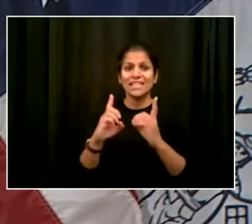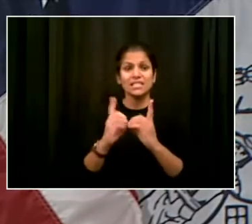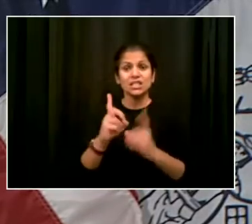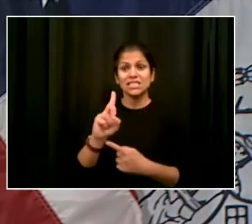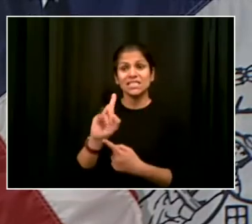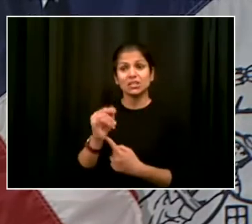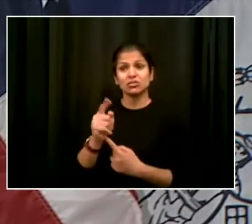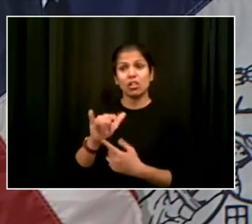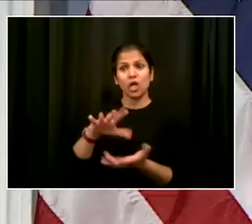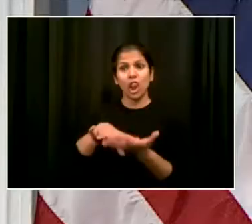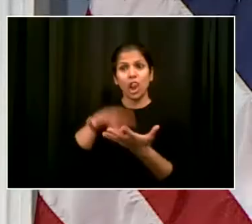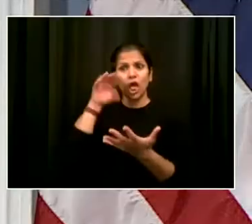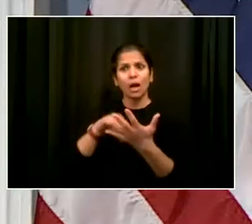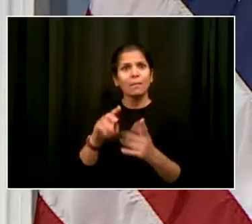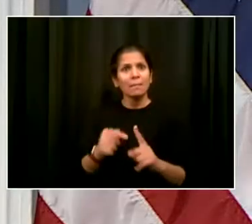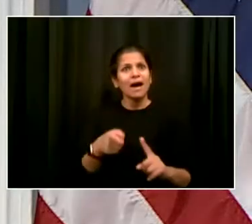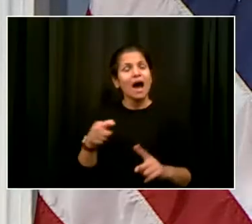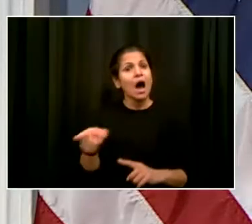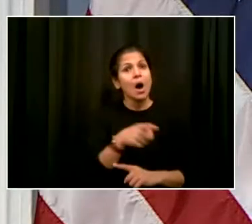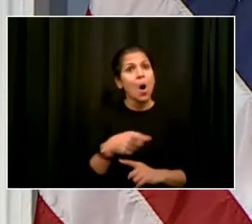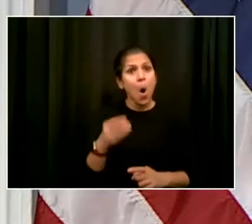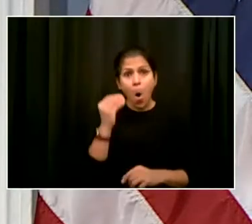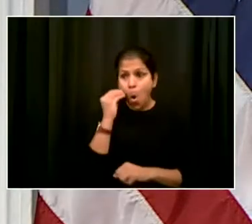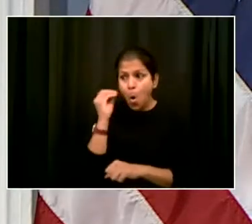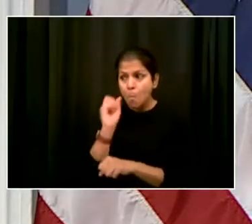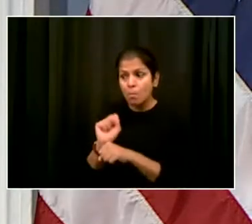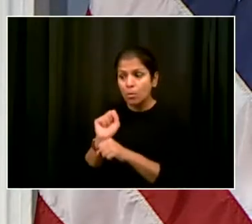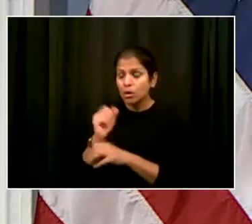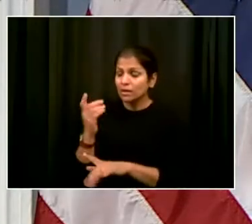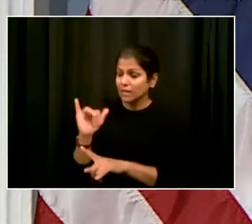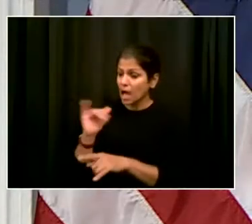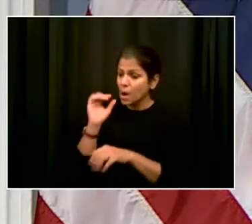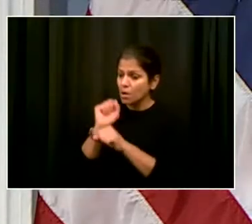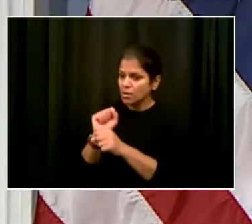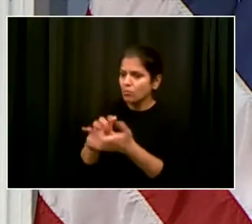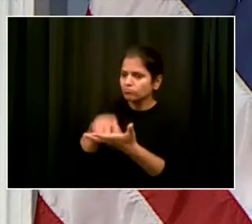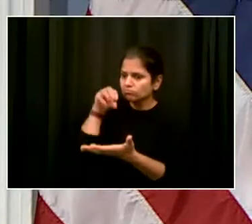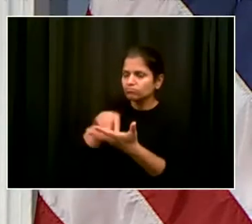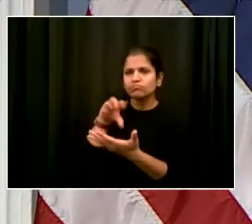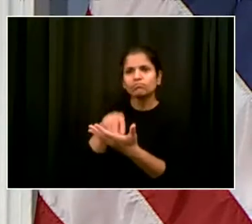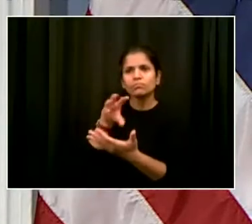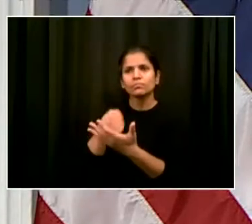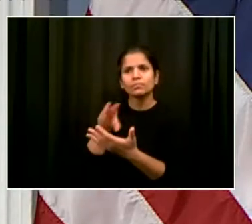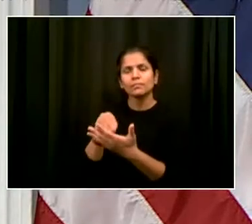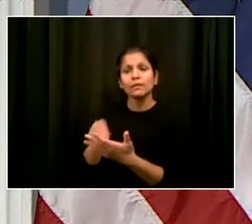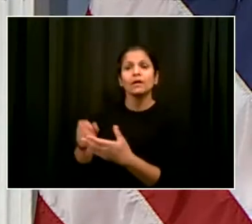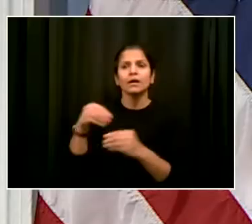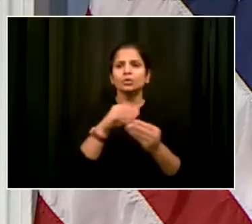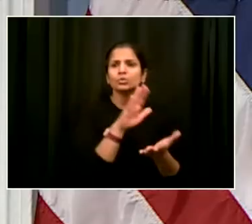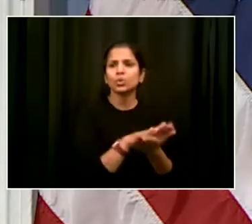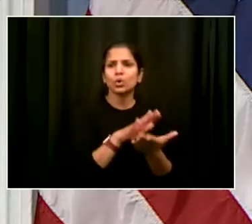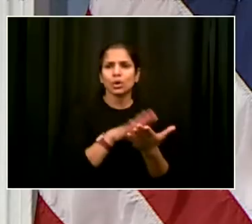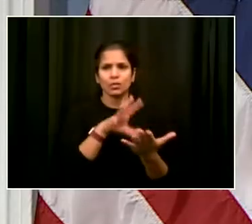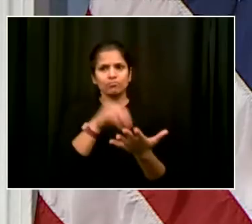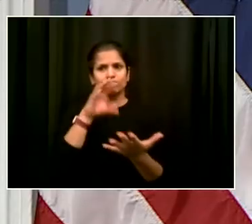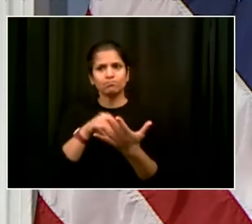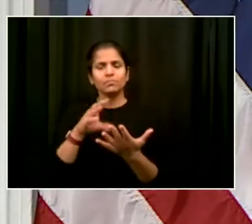THIS IDEA THAT DIGITAL EDUCATION FOOR A R LOT OF KIDS, NOT ALL KIDS BUT FOR A LOT OF KIDS WILL OFFER NEW AVENUES TO AUGMENT WHAT HAPPENS IN SCHOOL. CHANCELLOR, AS